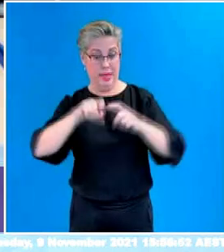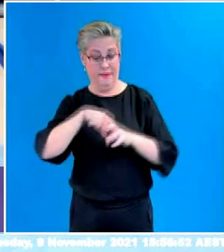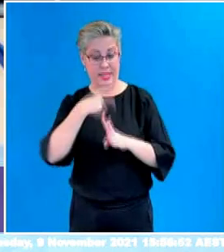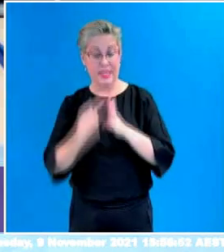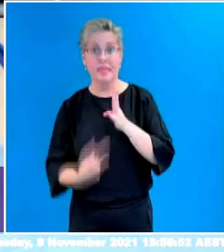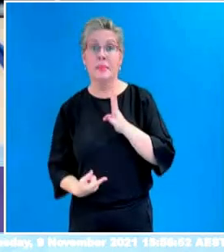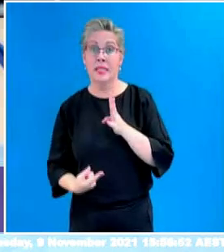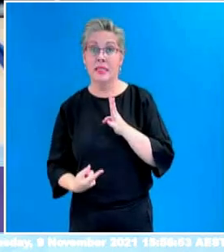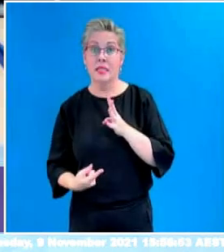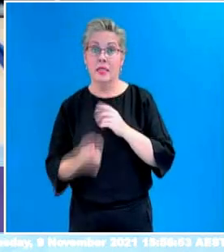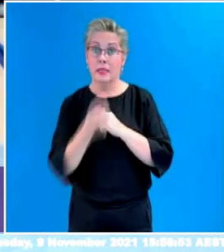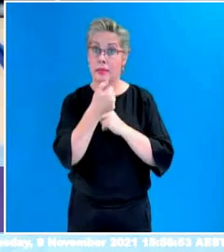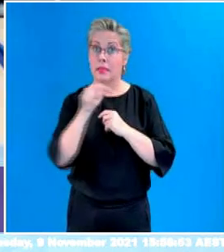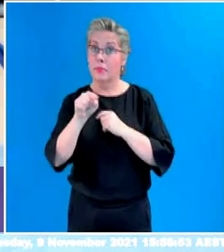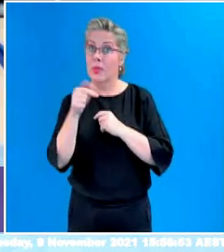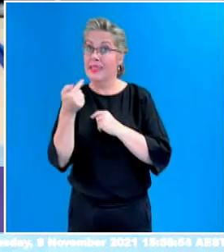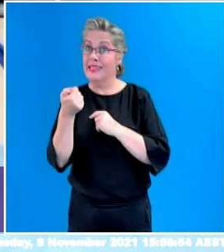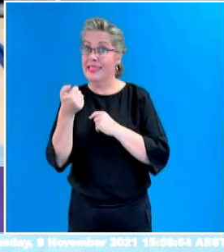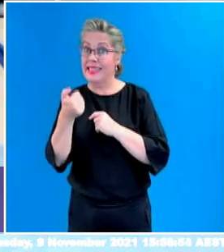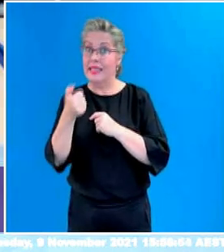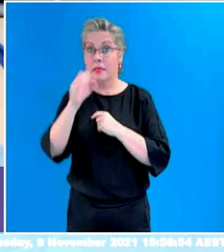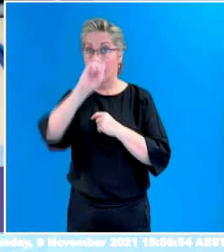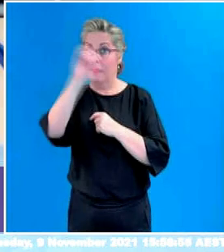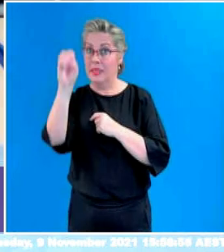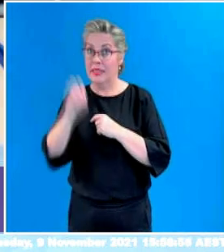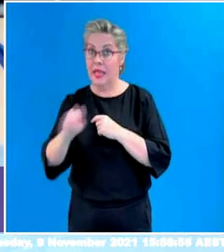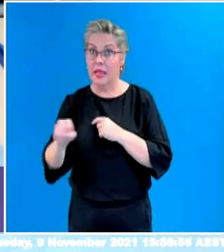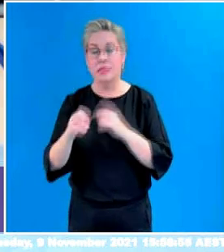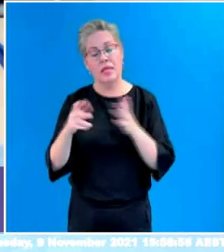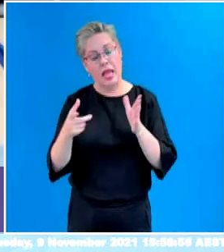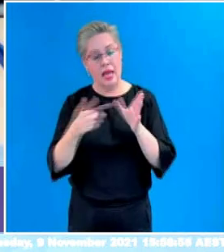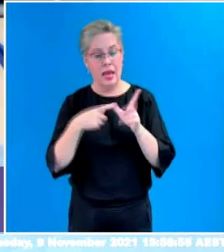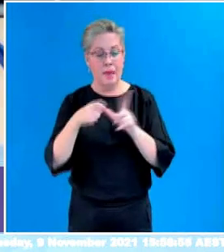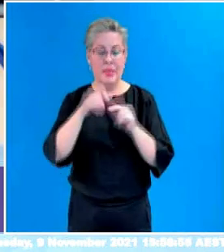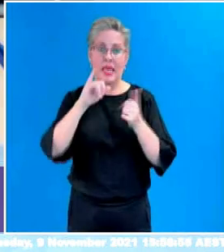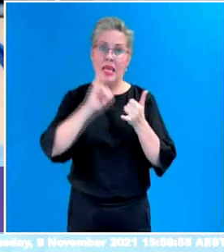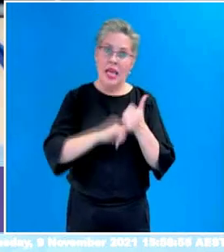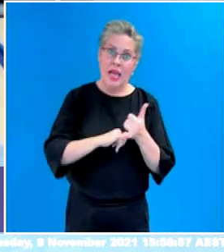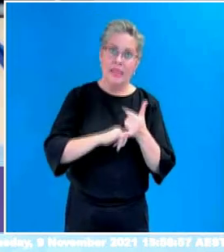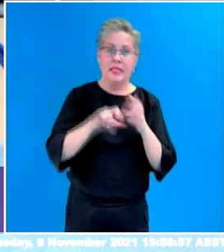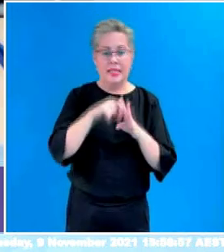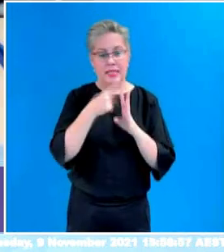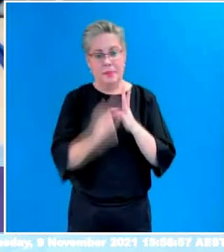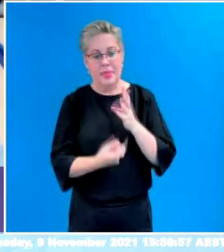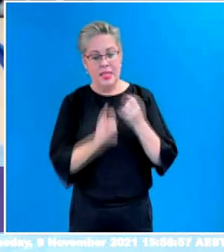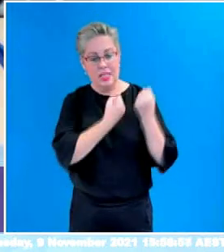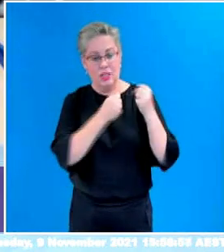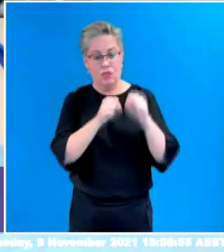disability and of course there is the APS disability employment strategy with a target of 7 per cent.